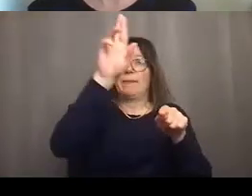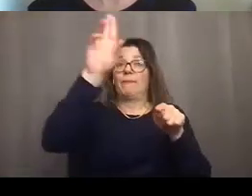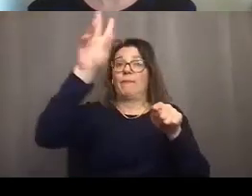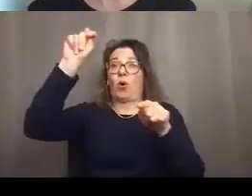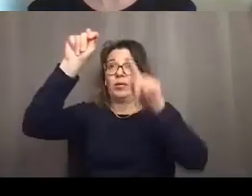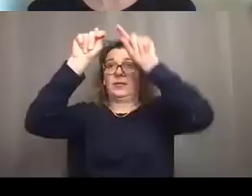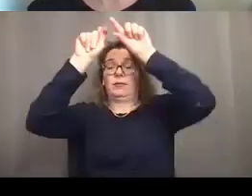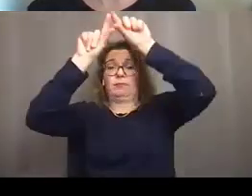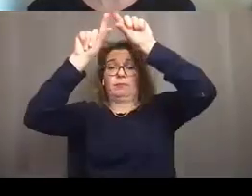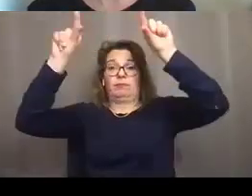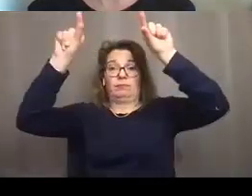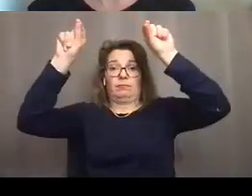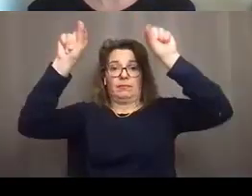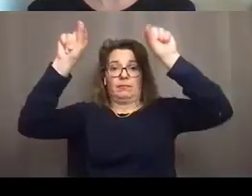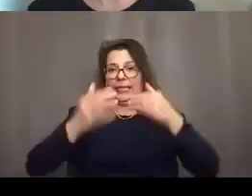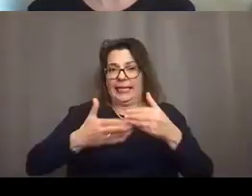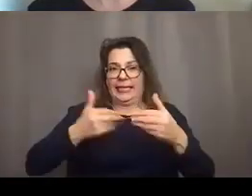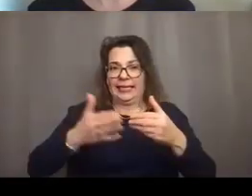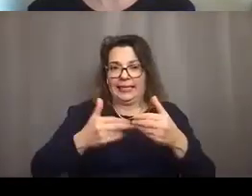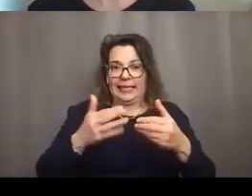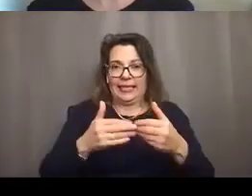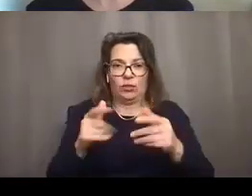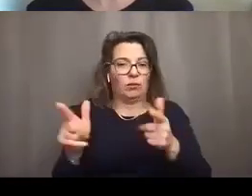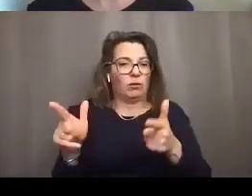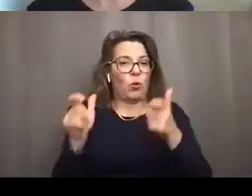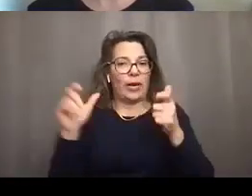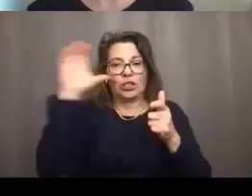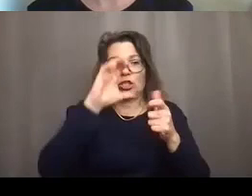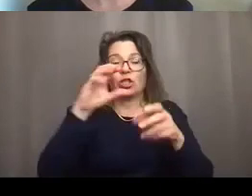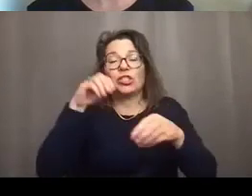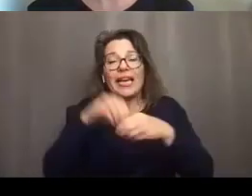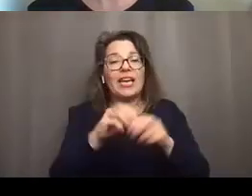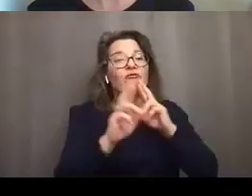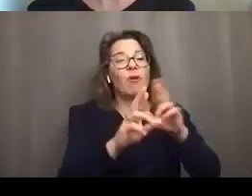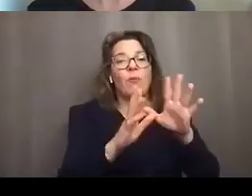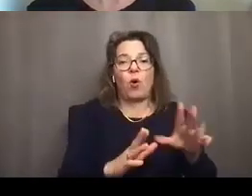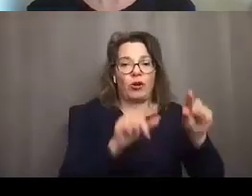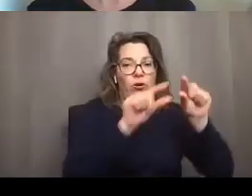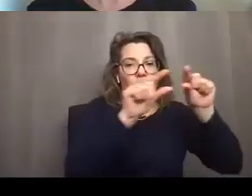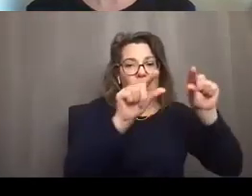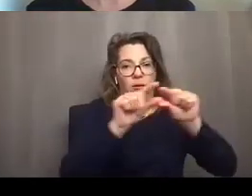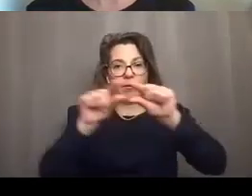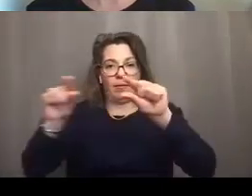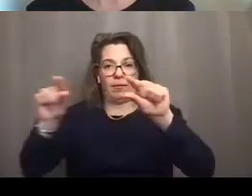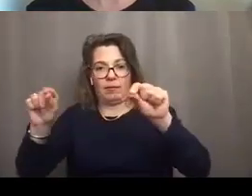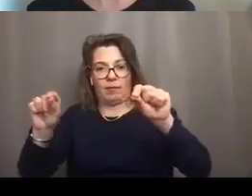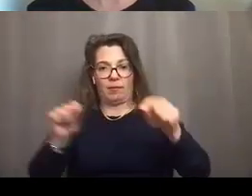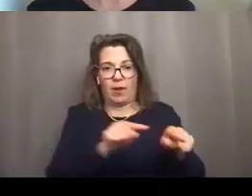we did make it really easy to do that quick search in RePORTER right from the home page, but there's other tools here as well.